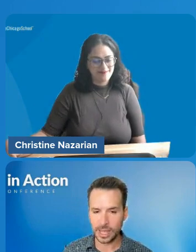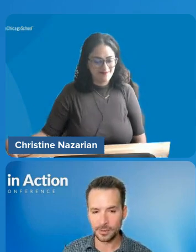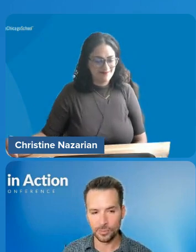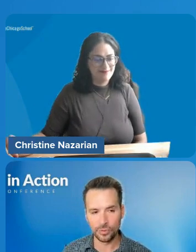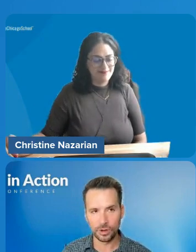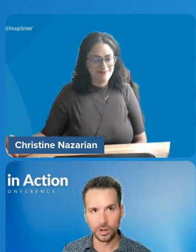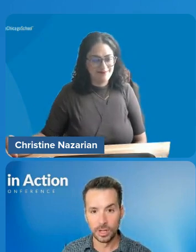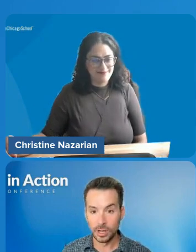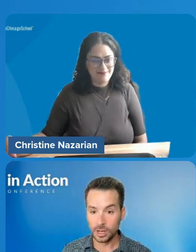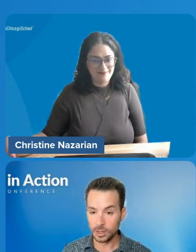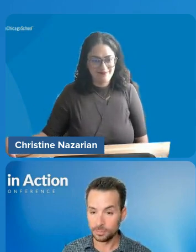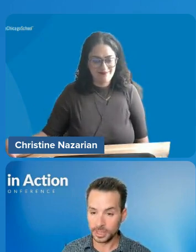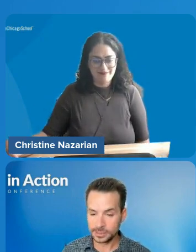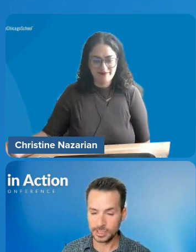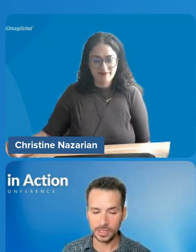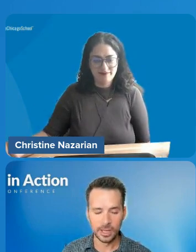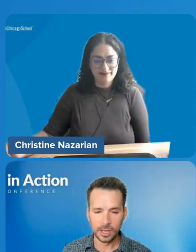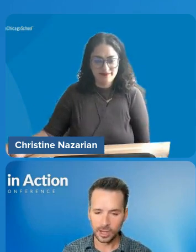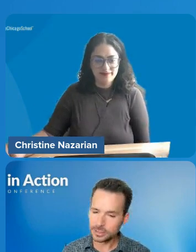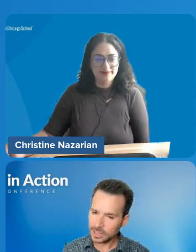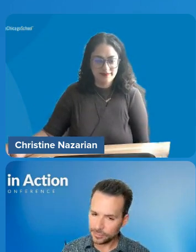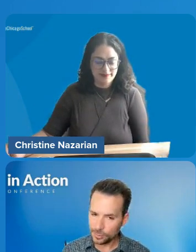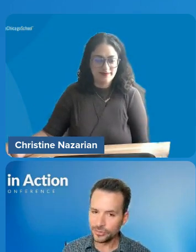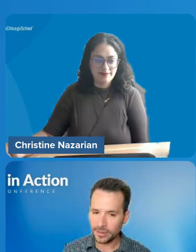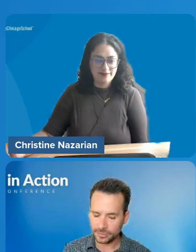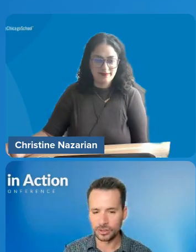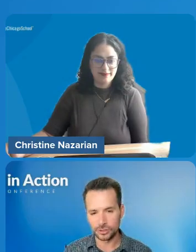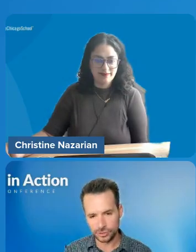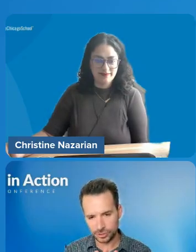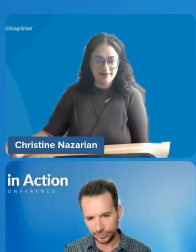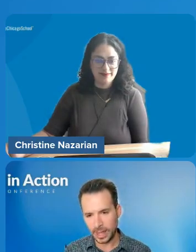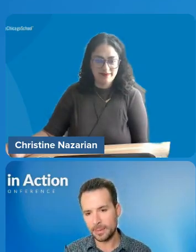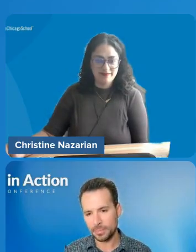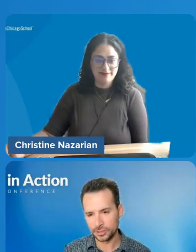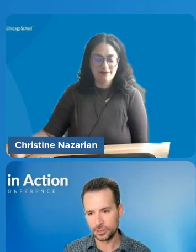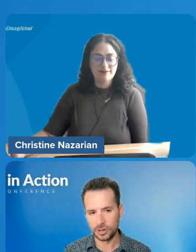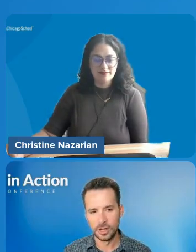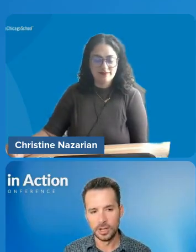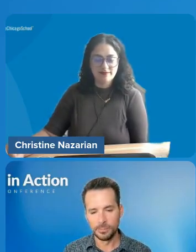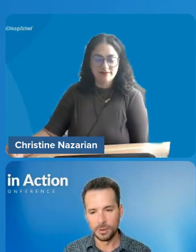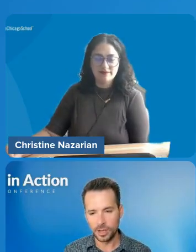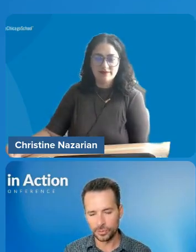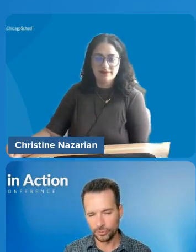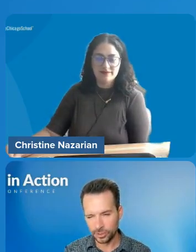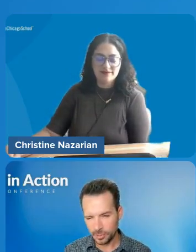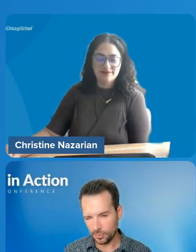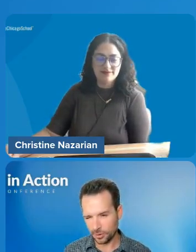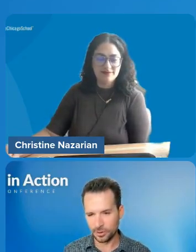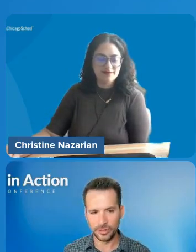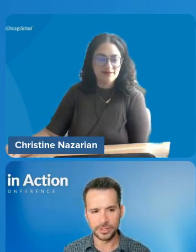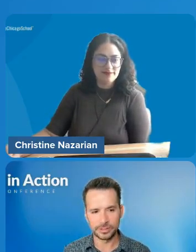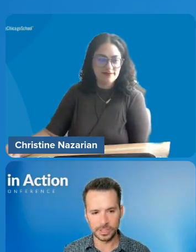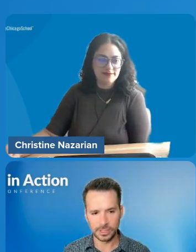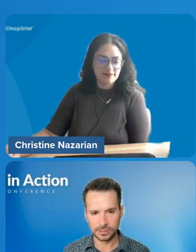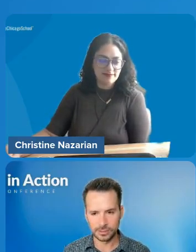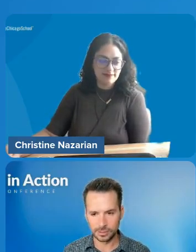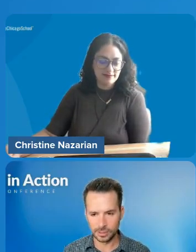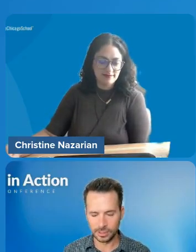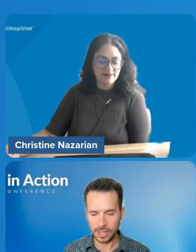add more uh complexity but it doesn't have the moving avatar so it's just a flat picture But what's really important on this is the, again,